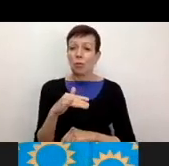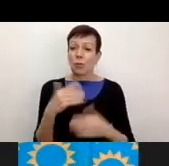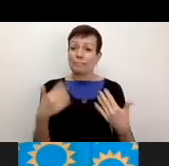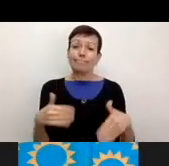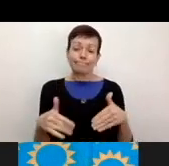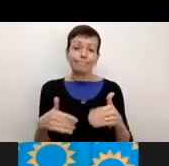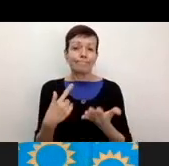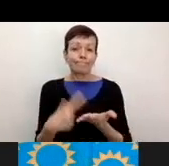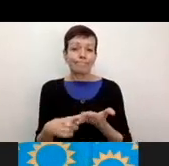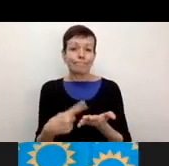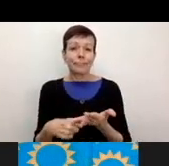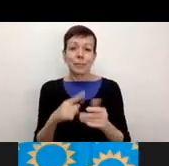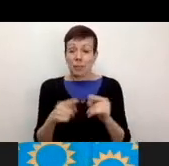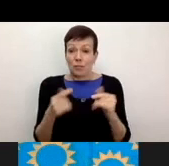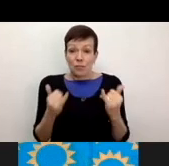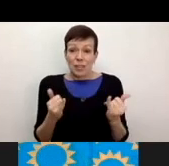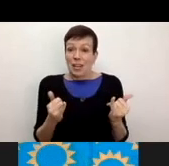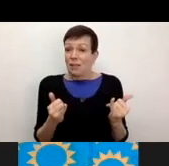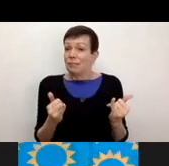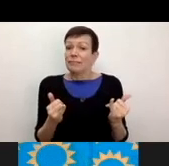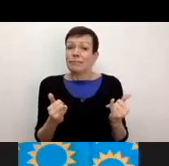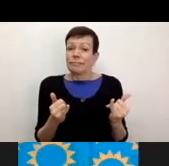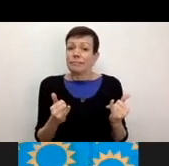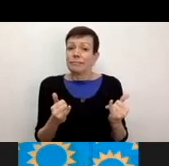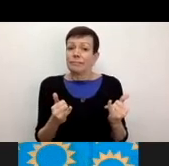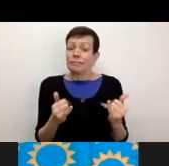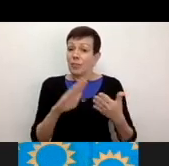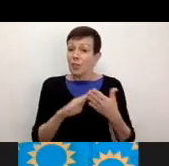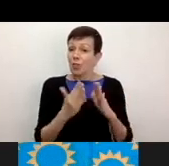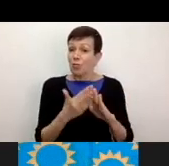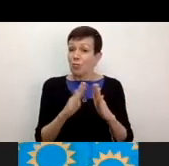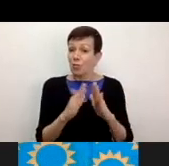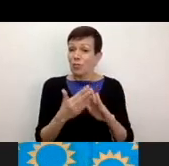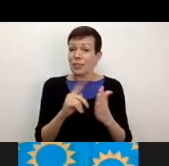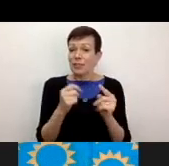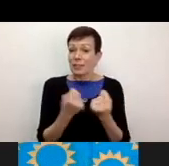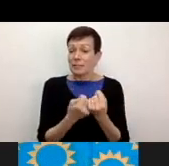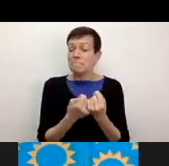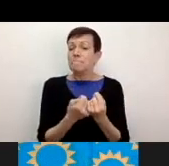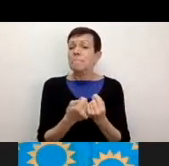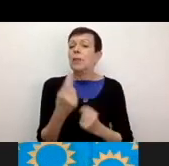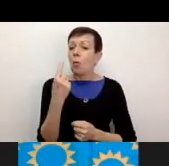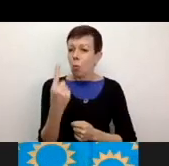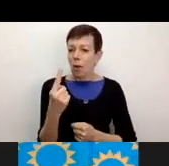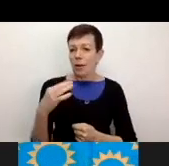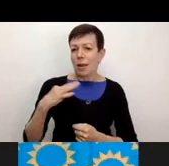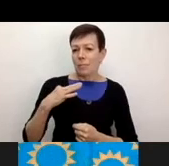We only have the capacity as a community investment team to run a single intake for the large-scale programs.